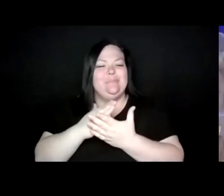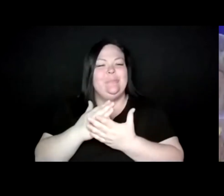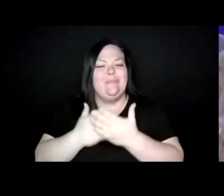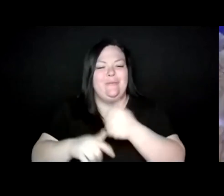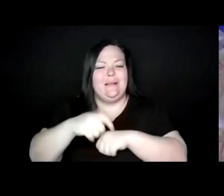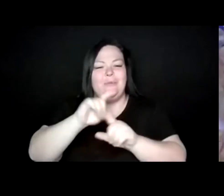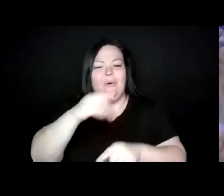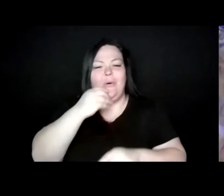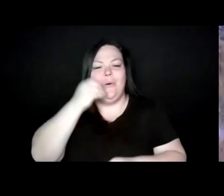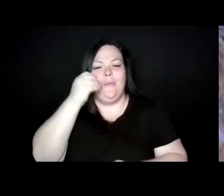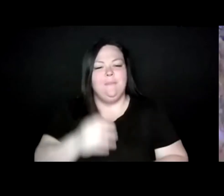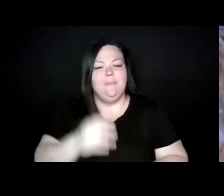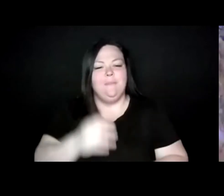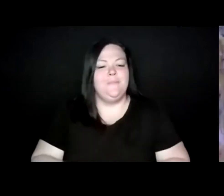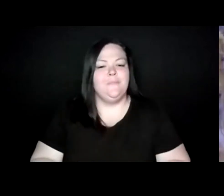kumain ka na ba?//